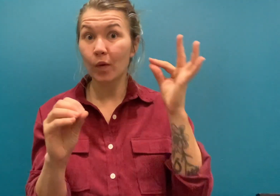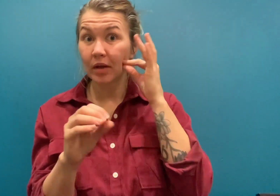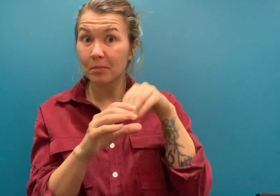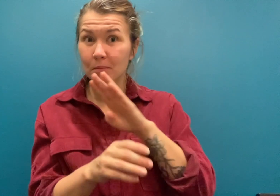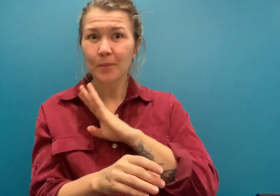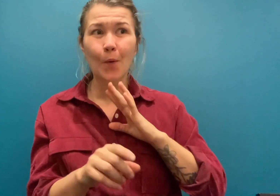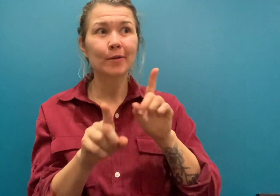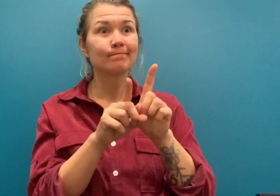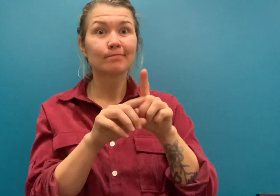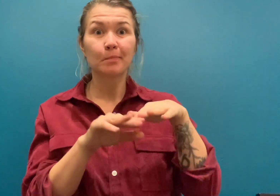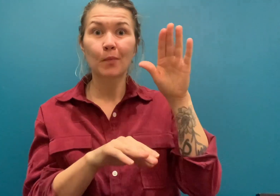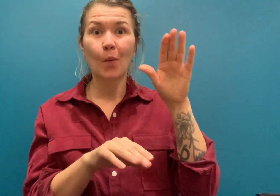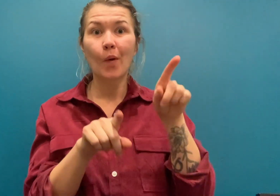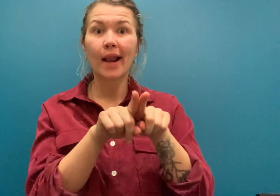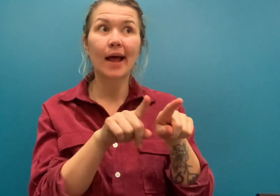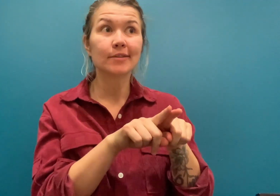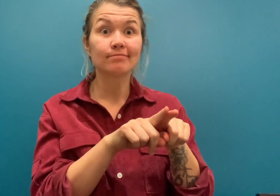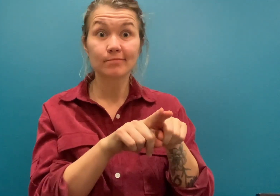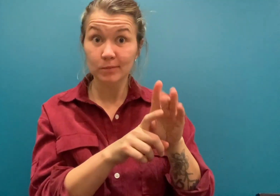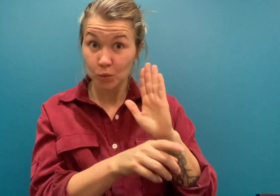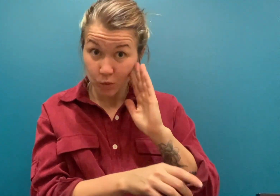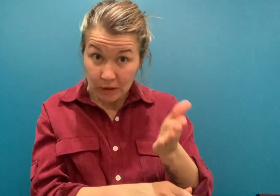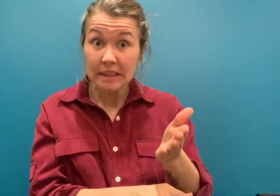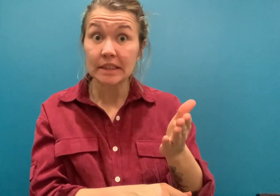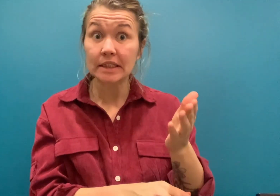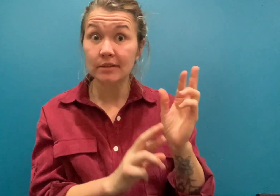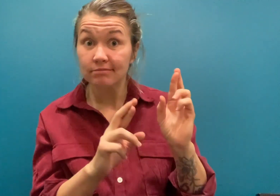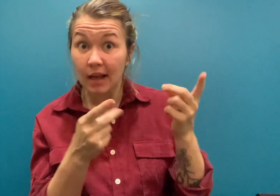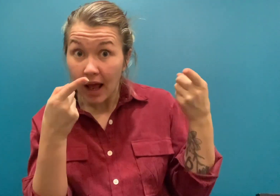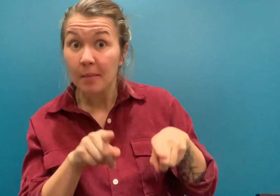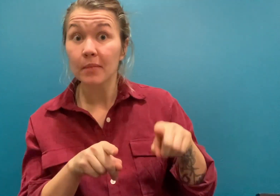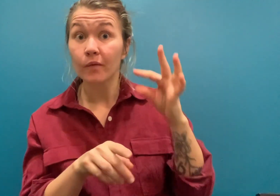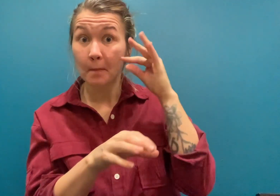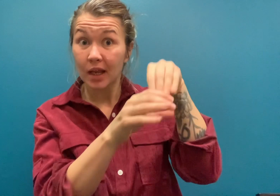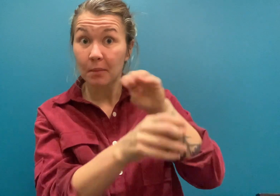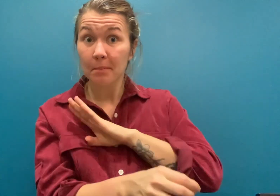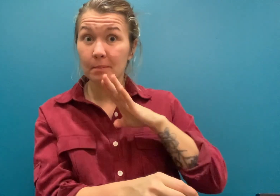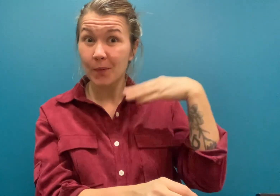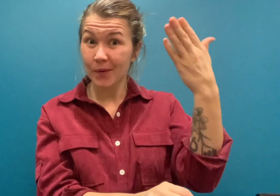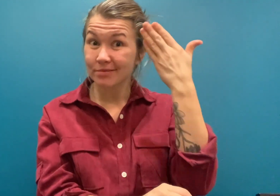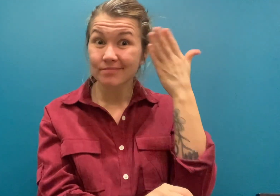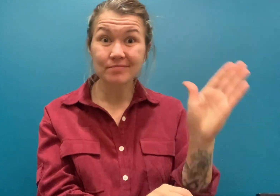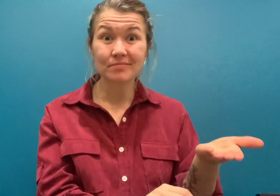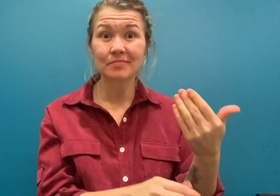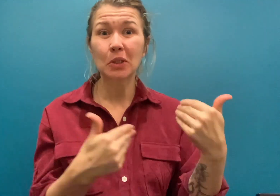if there were no women on the board. If there is none now, would other women serve on the board in the future?